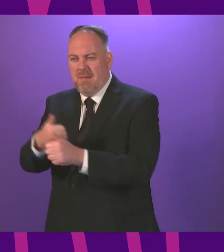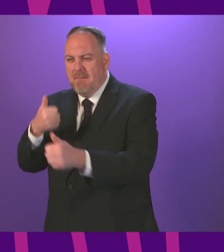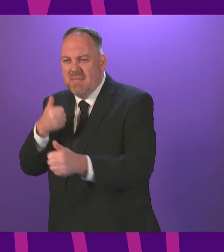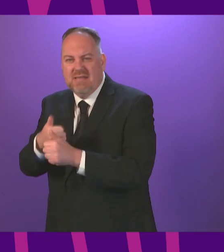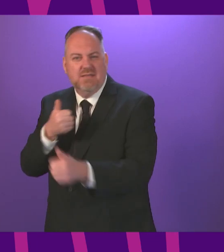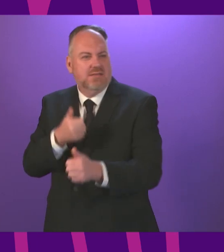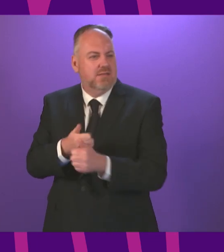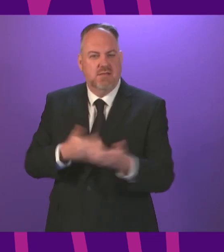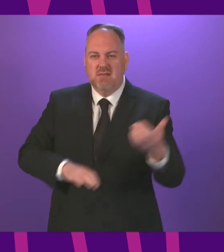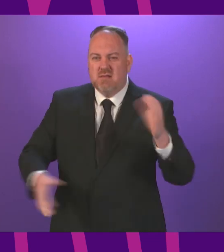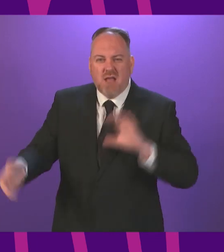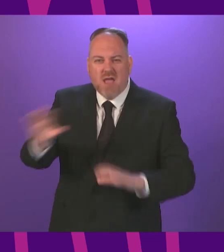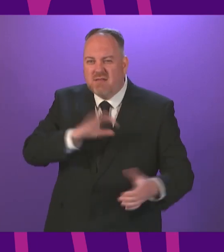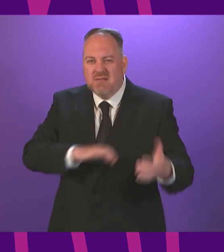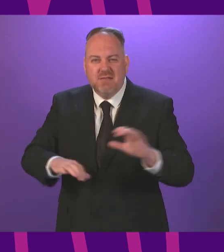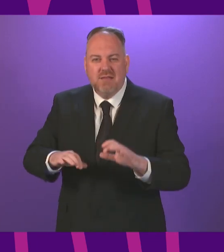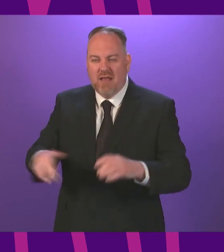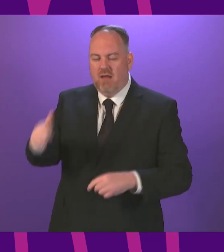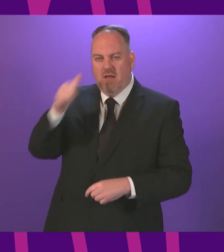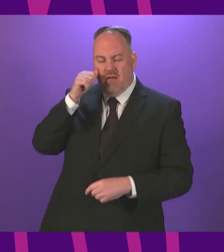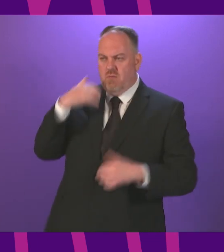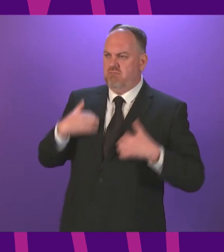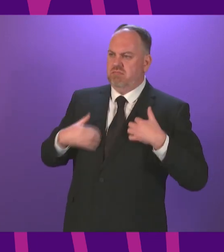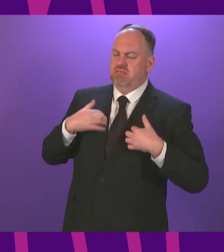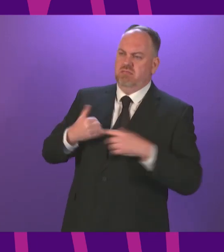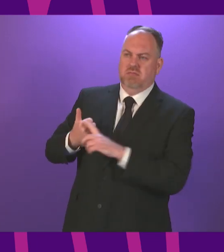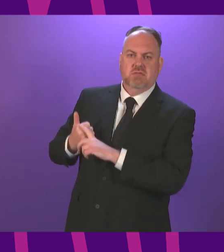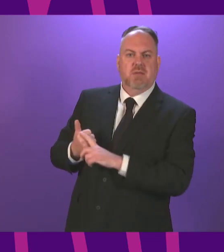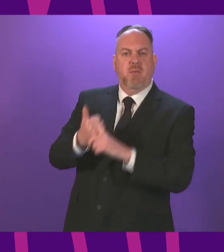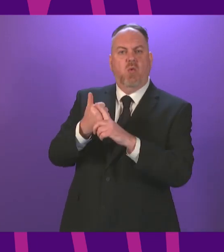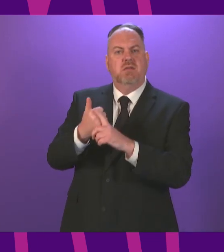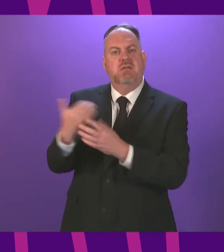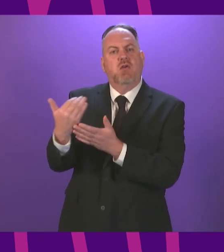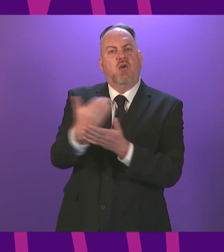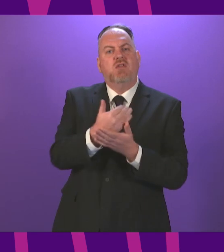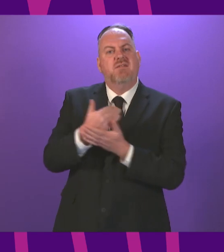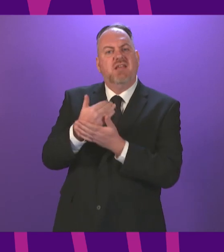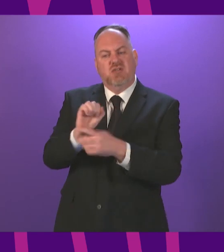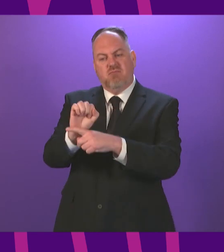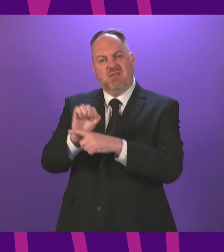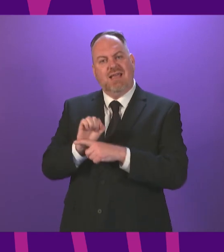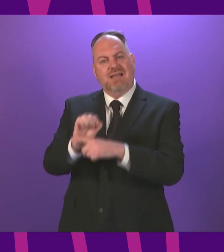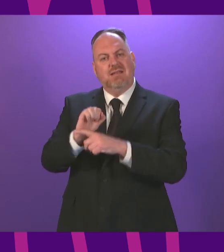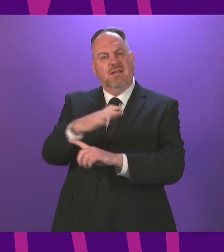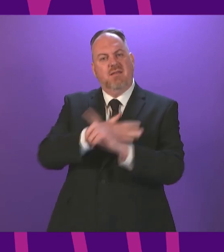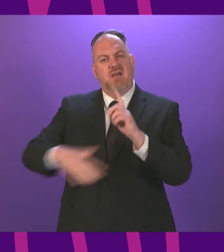and he was far sighted in his early support for conservation. As far back as 1969,